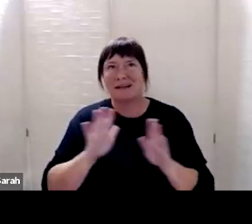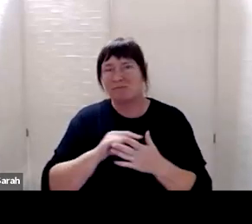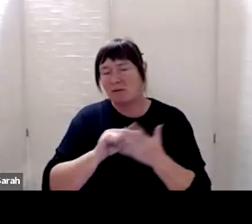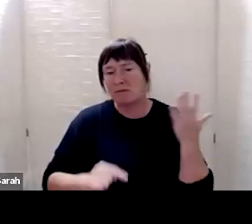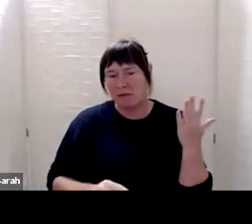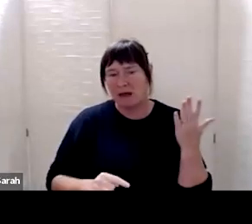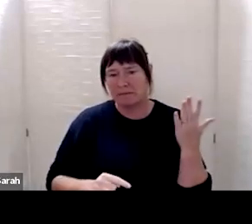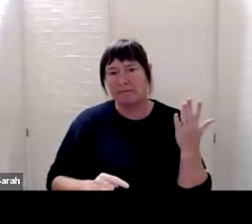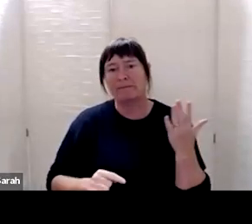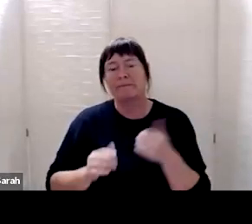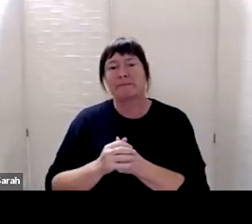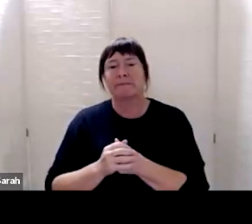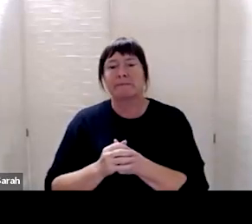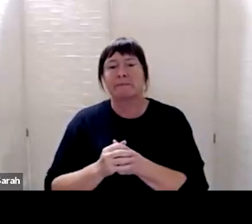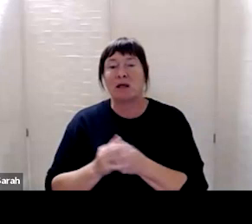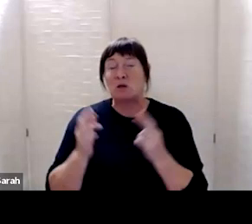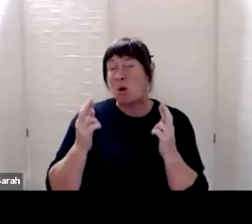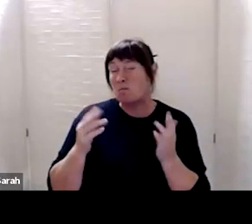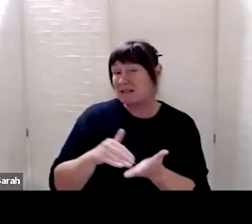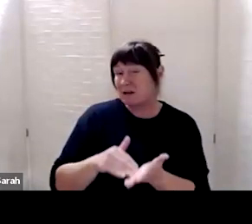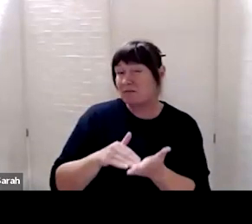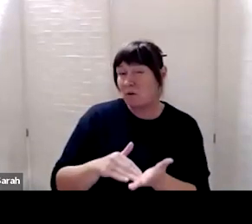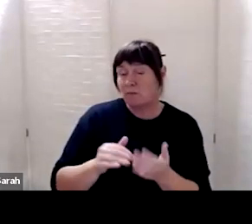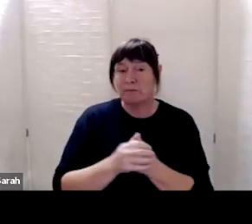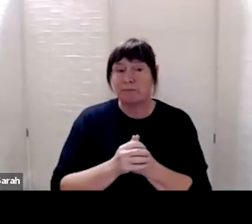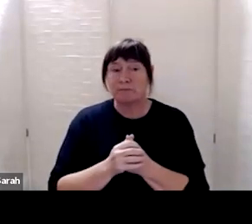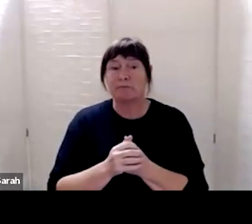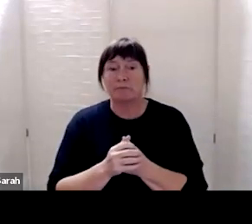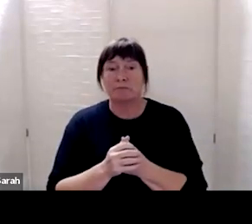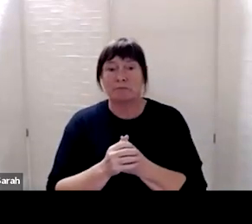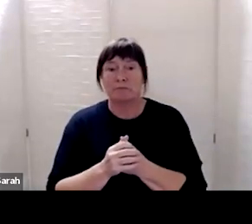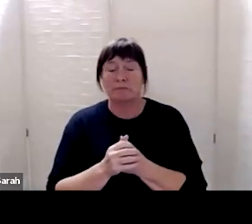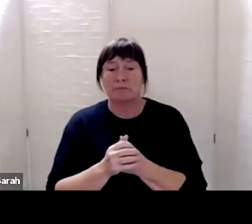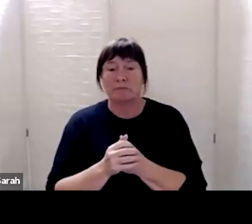So I hope that helps in terms of the question that the person had.